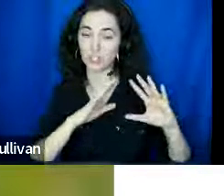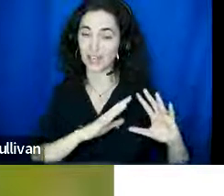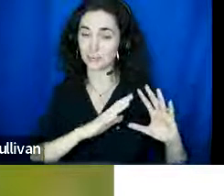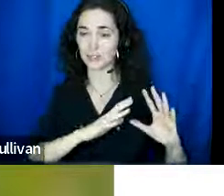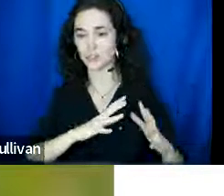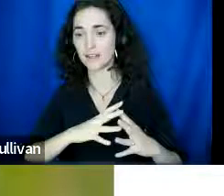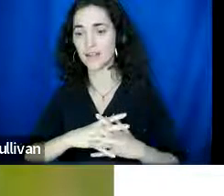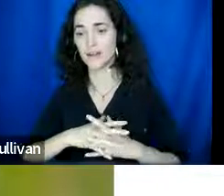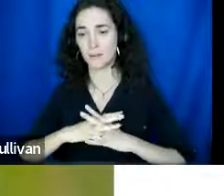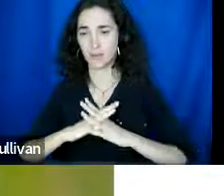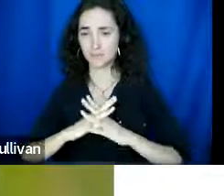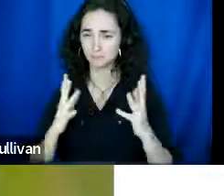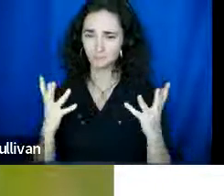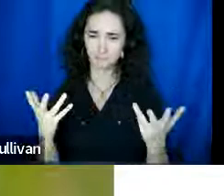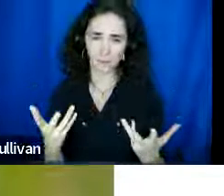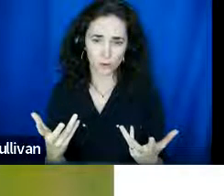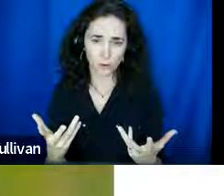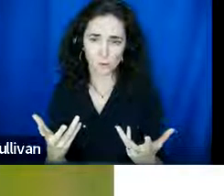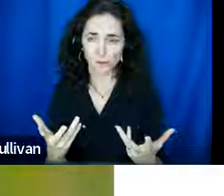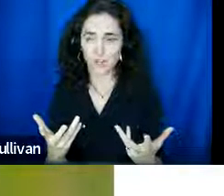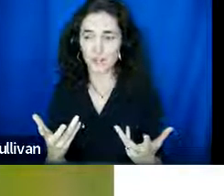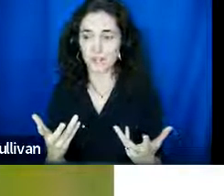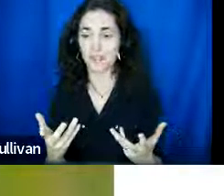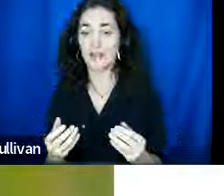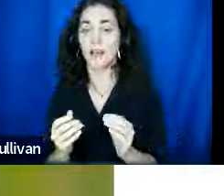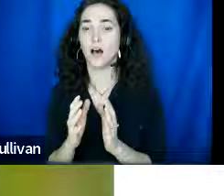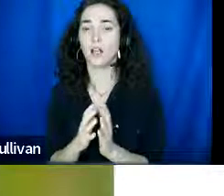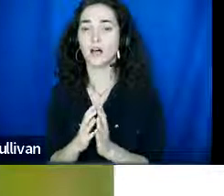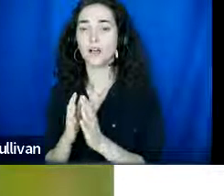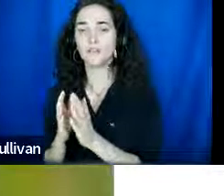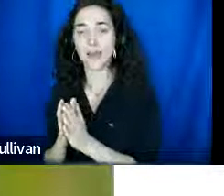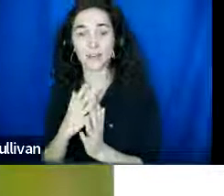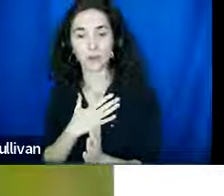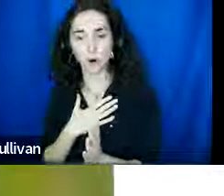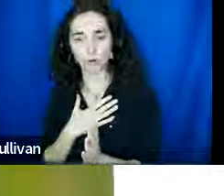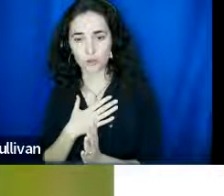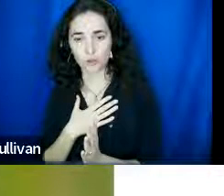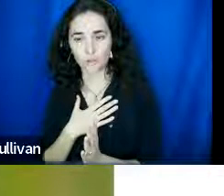don't know how much that has been studied but my personal observation is this: A lot of men in our culture,